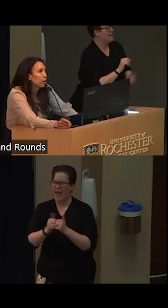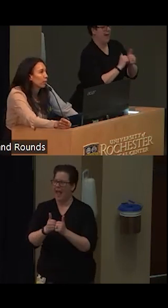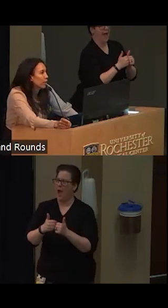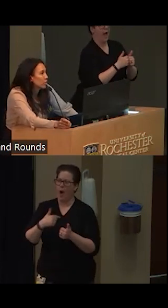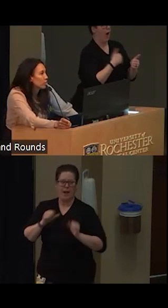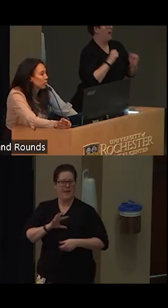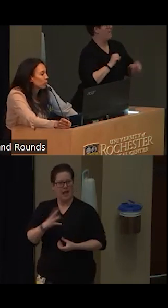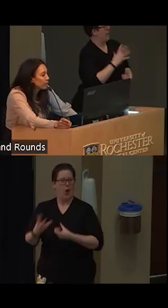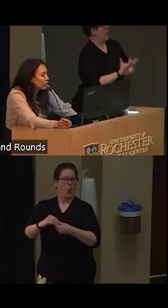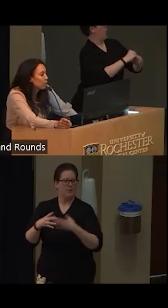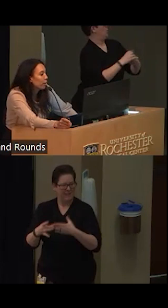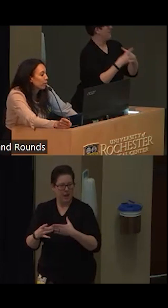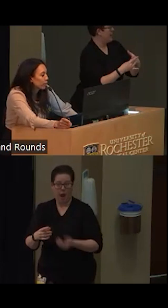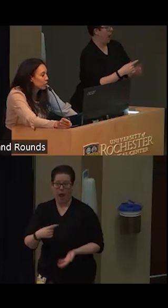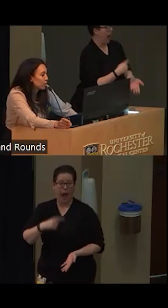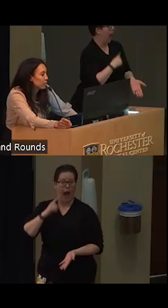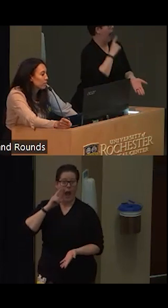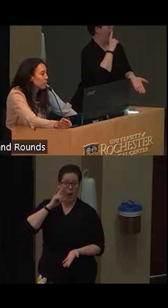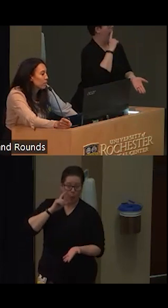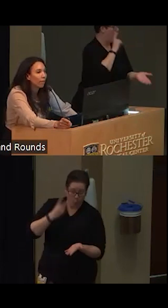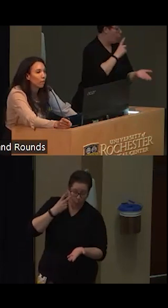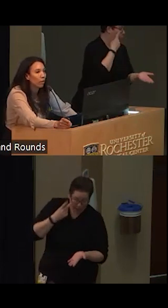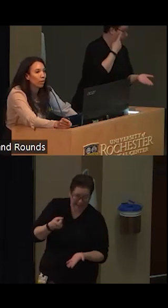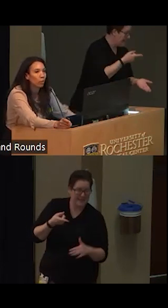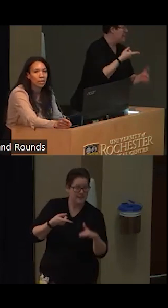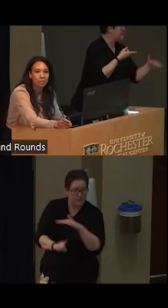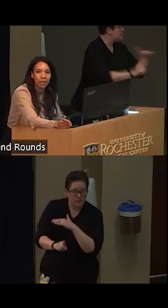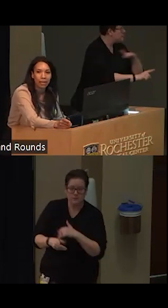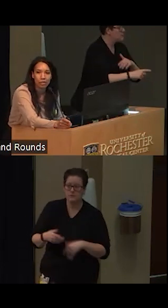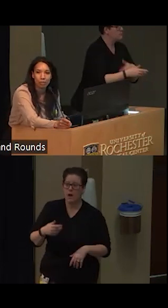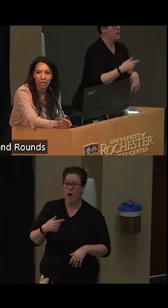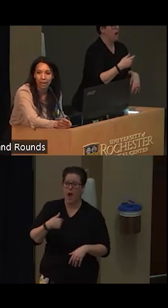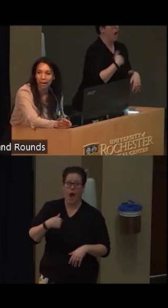microaggressions or witnessed microaggressions while at work and what does it mean to be an